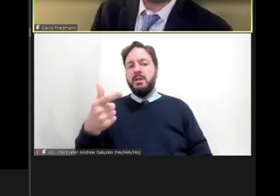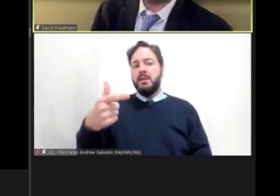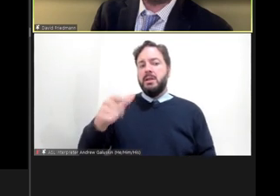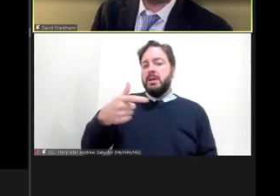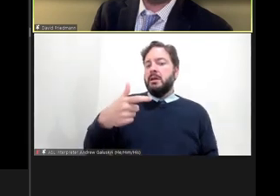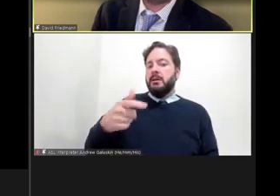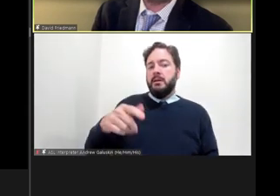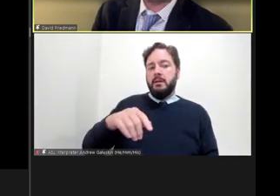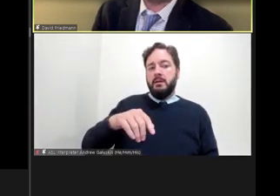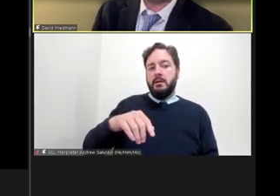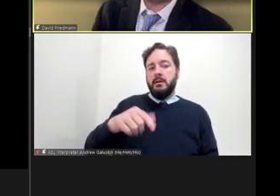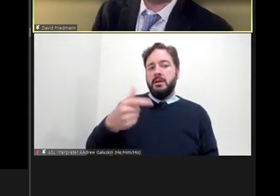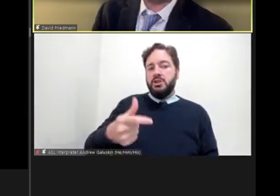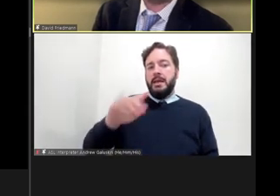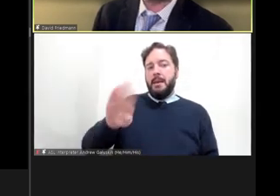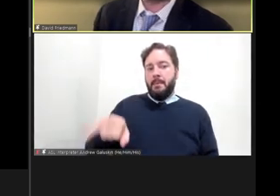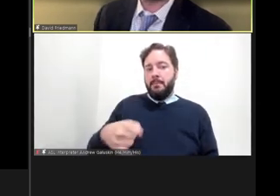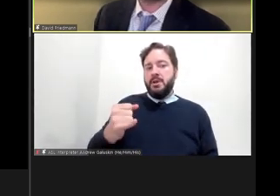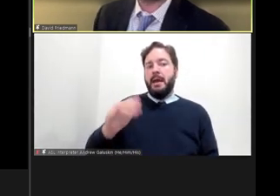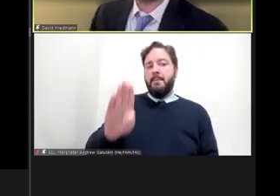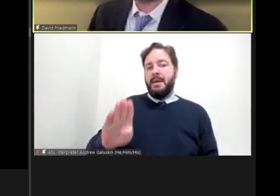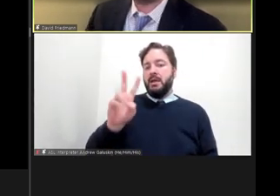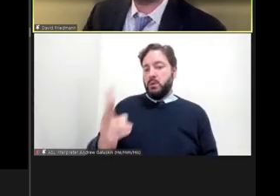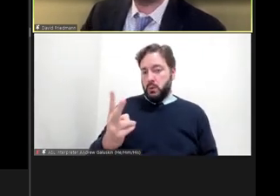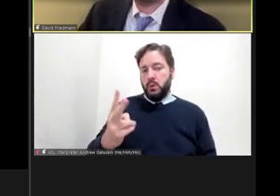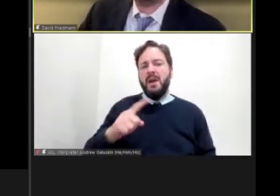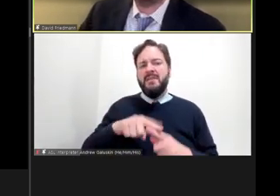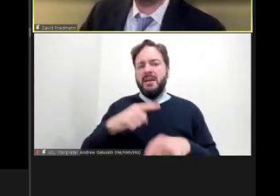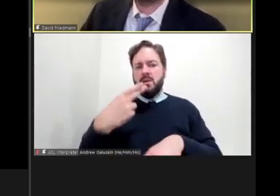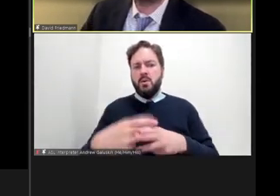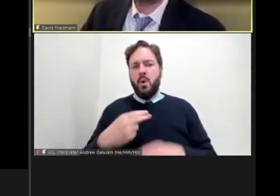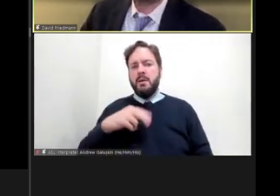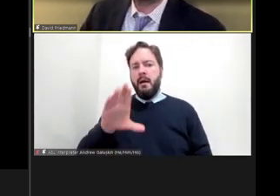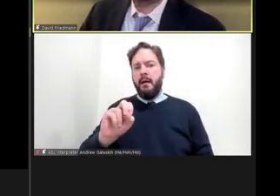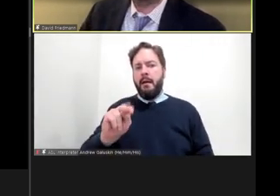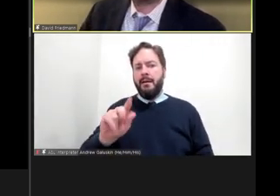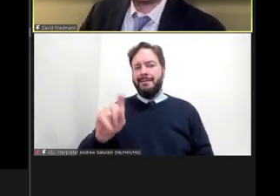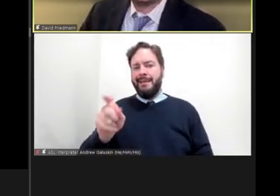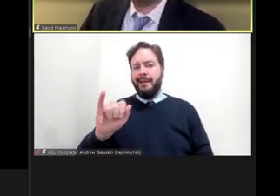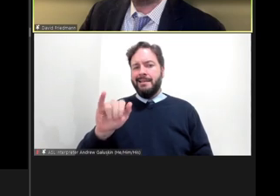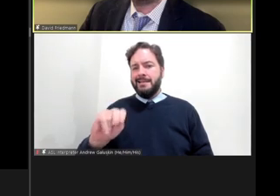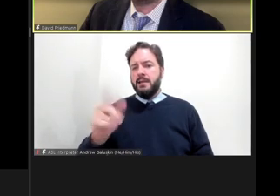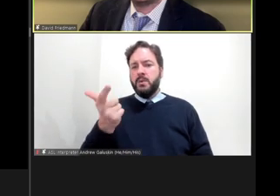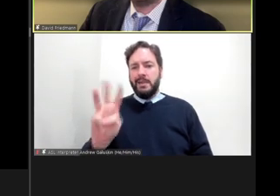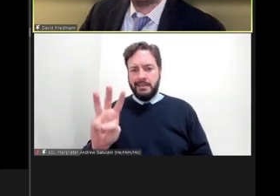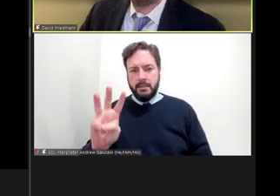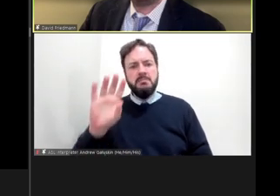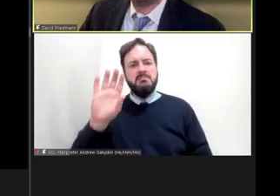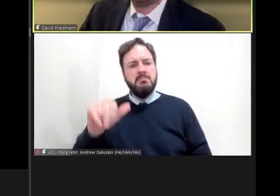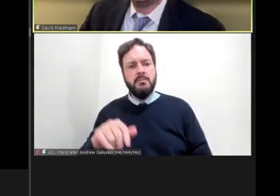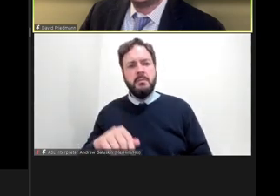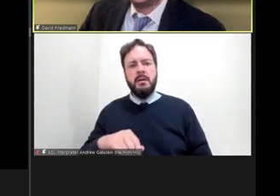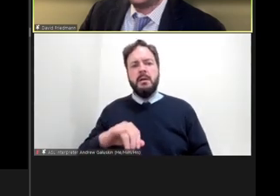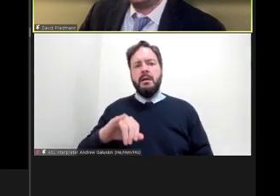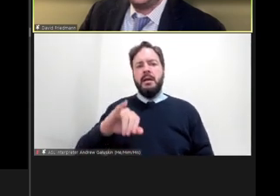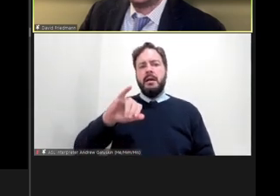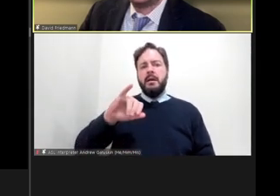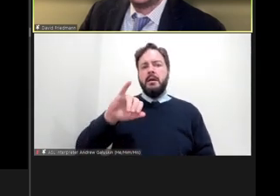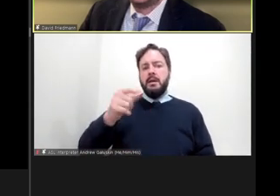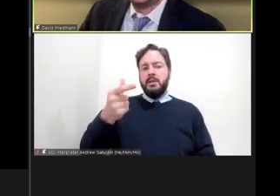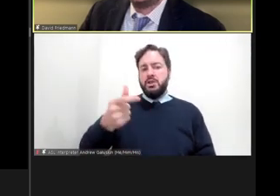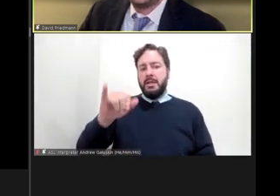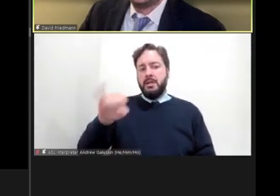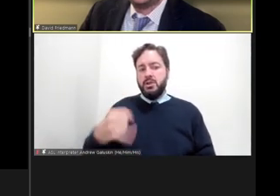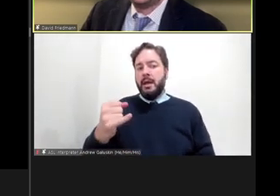So GJB2 -- sometimes referred to as connexin 26 -- what does GJB2 do? It makes a particular protein